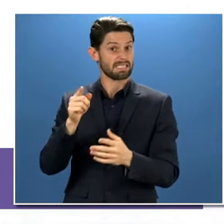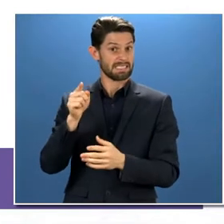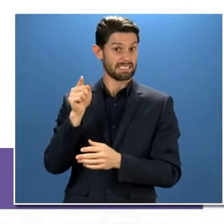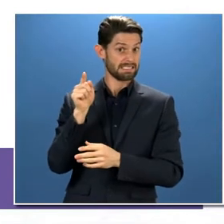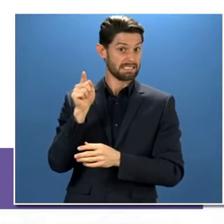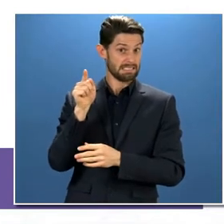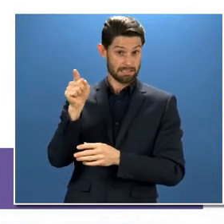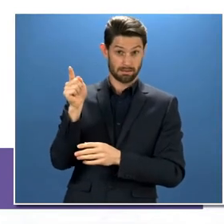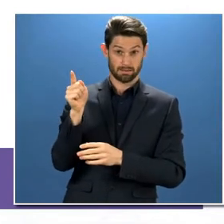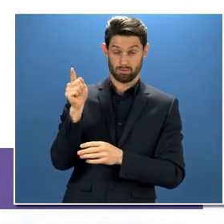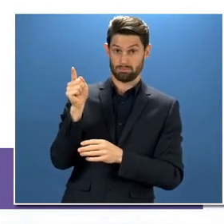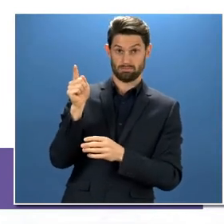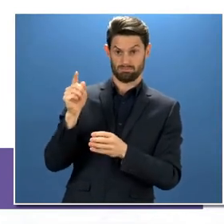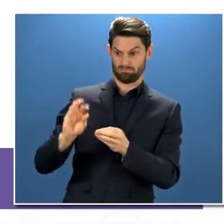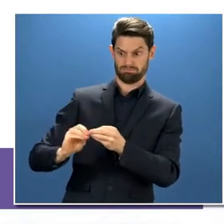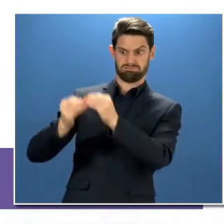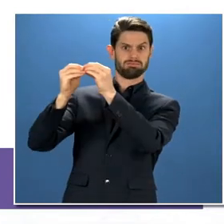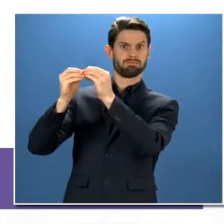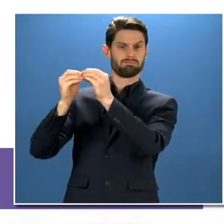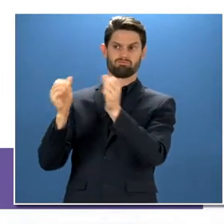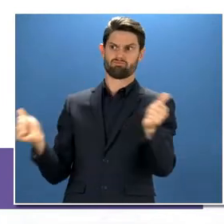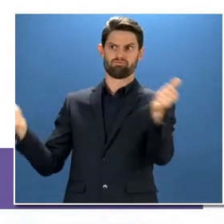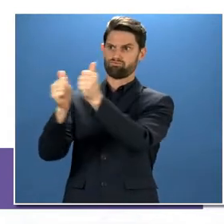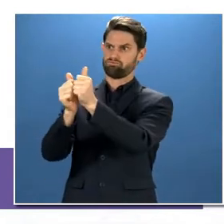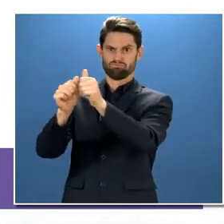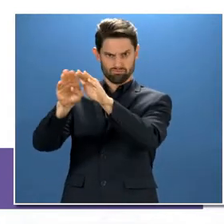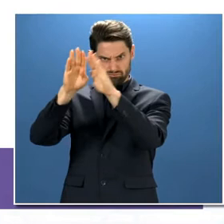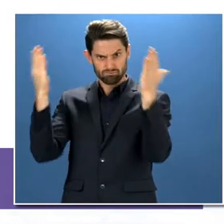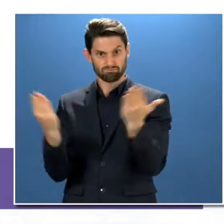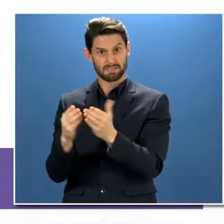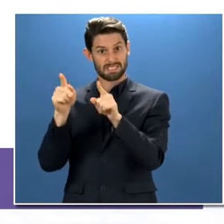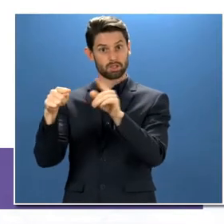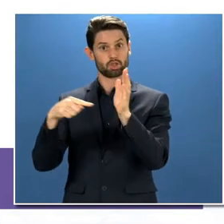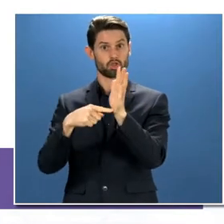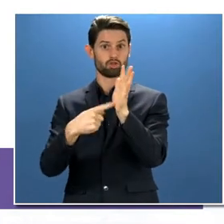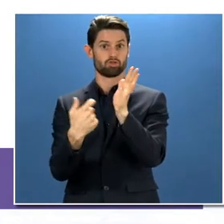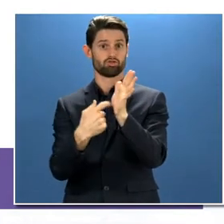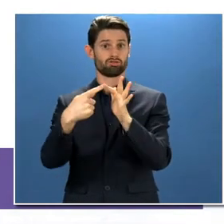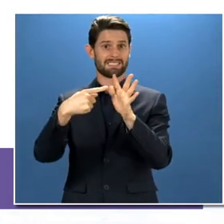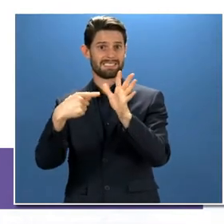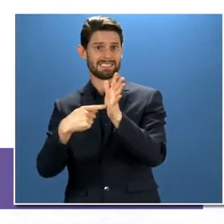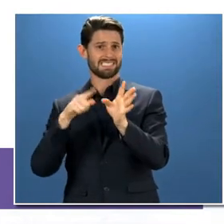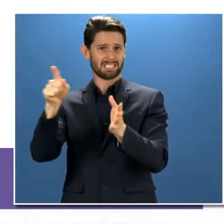treaty that has been created internationally, and so it reflects world's best practice in a number of areas.